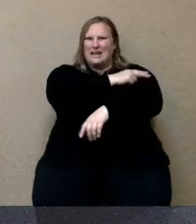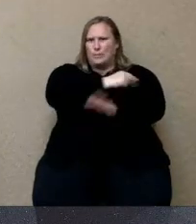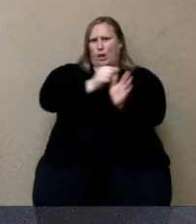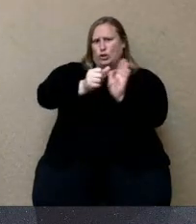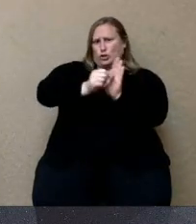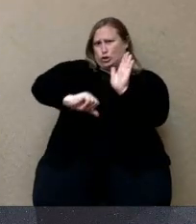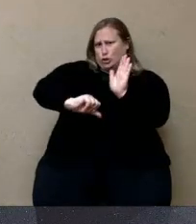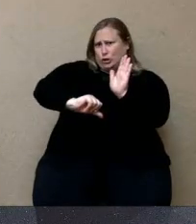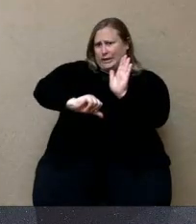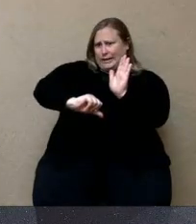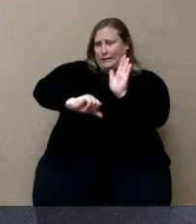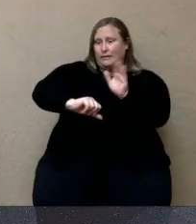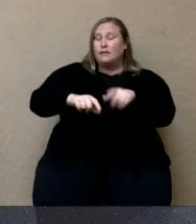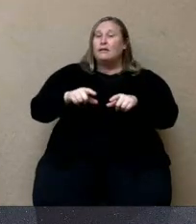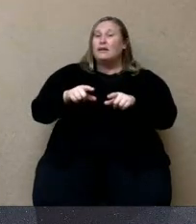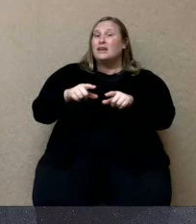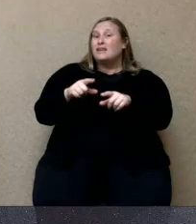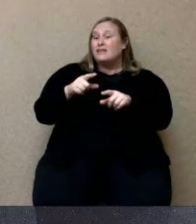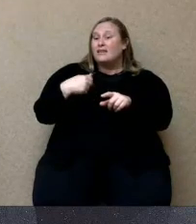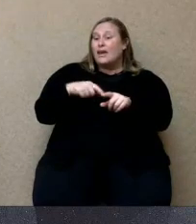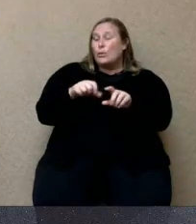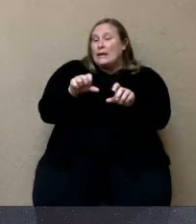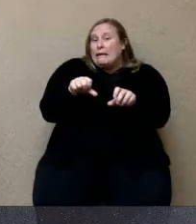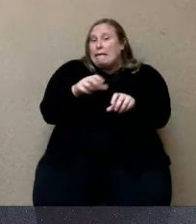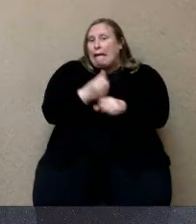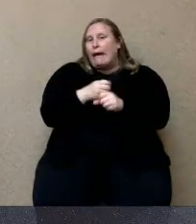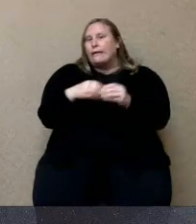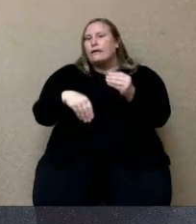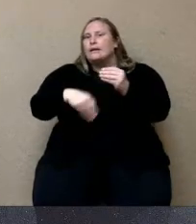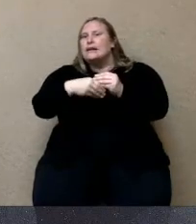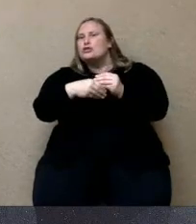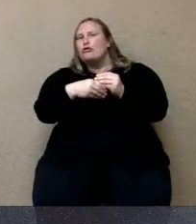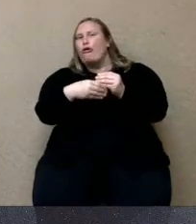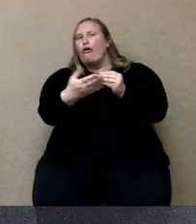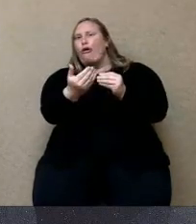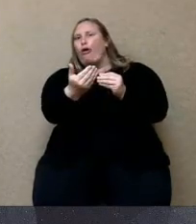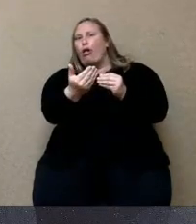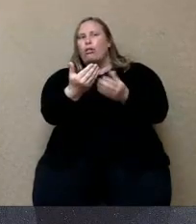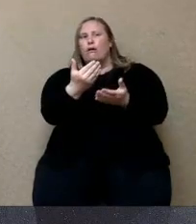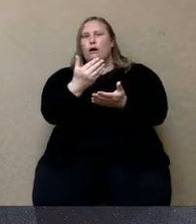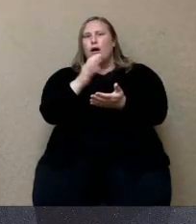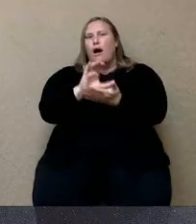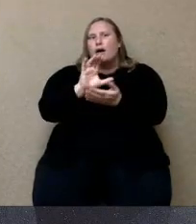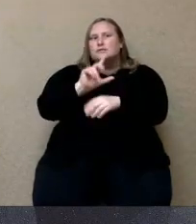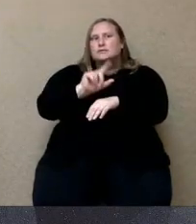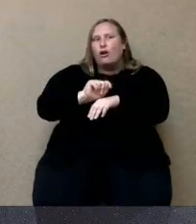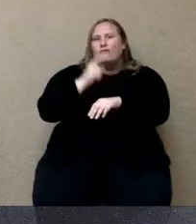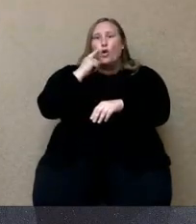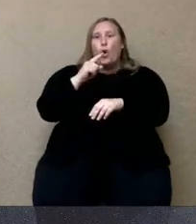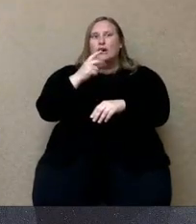get an additional consult for speech language pathology and